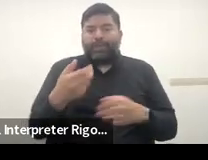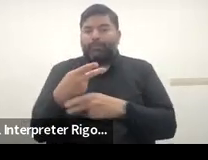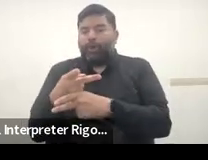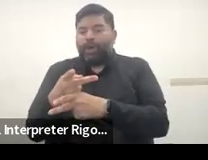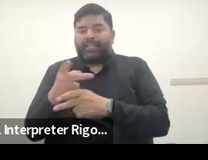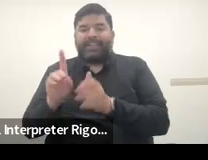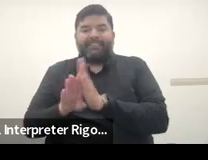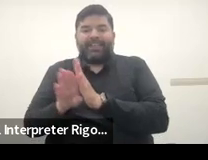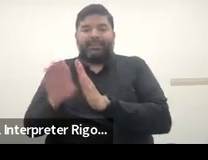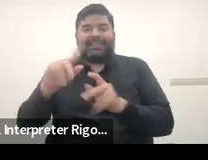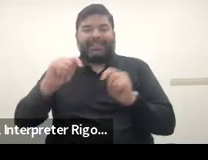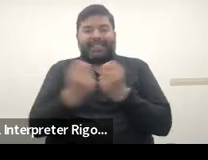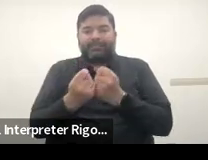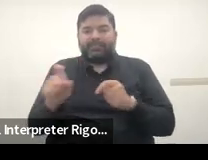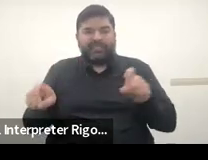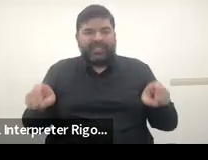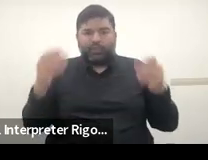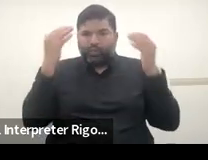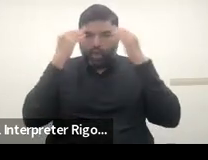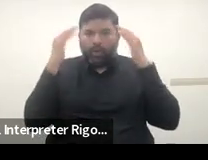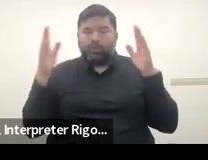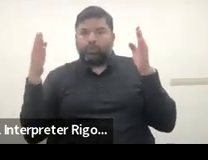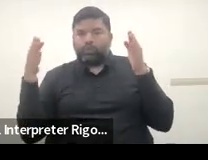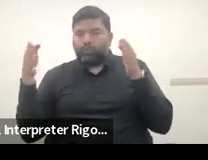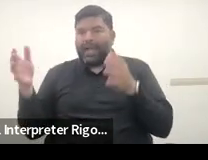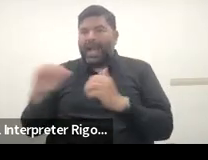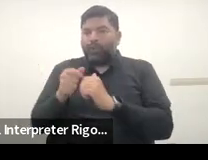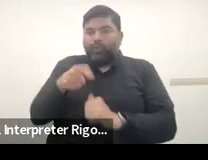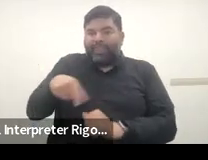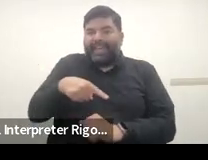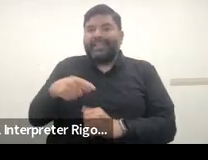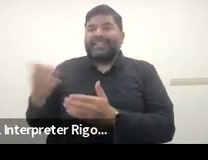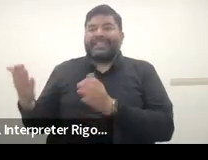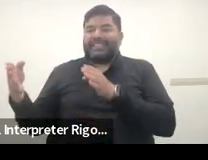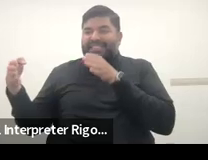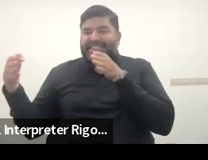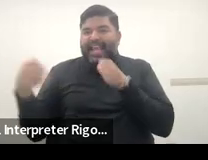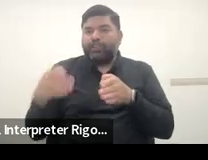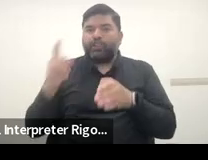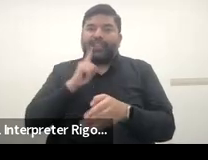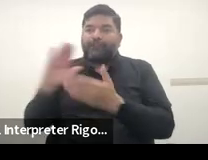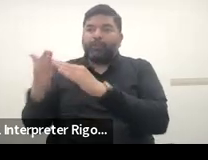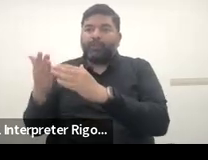teams need to like be centering the deaf community while they're developing these kinds of products